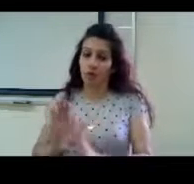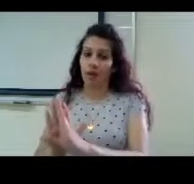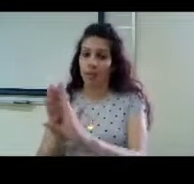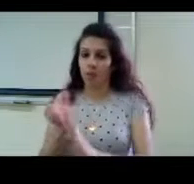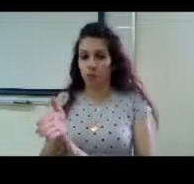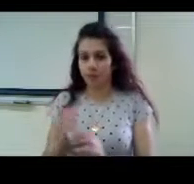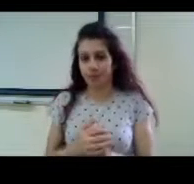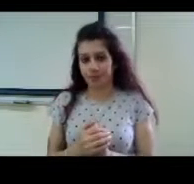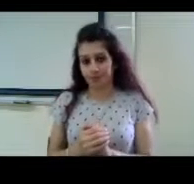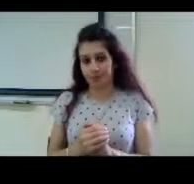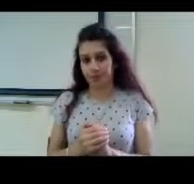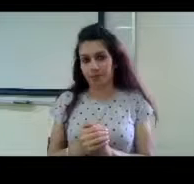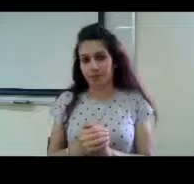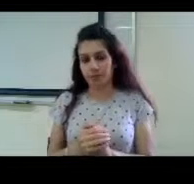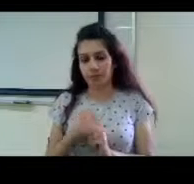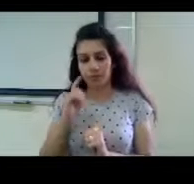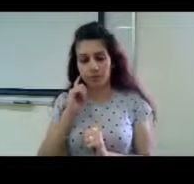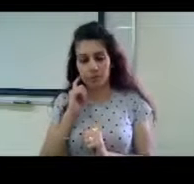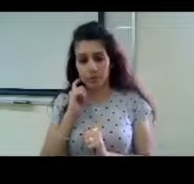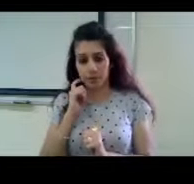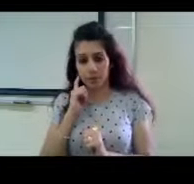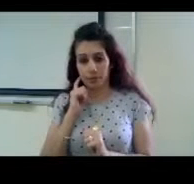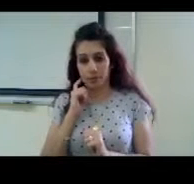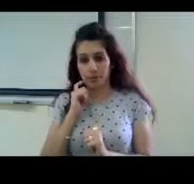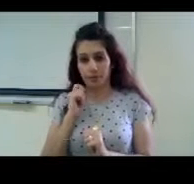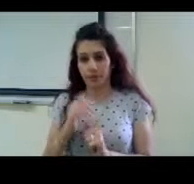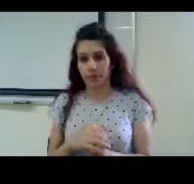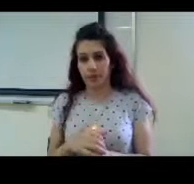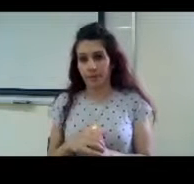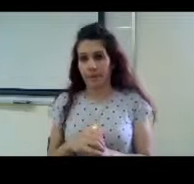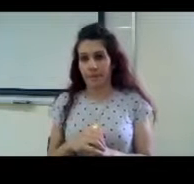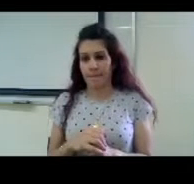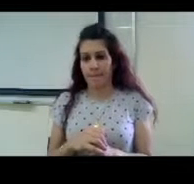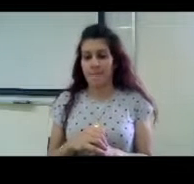openly licensed educational content library with tools for pedagogical